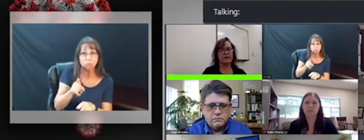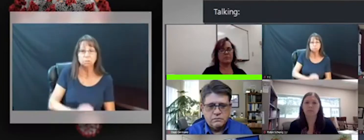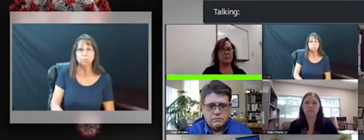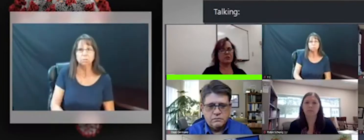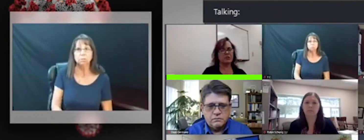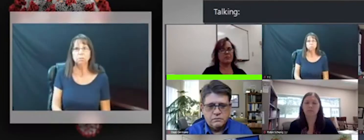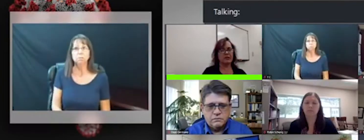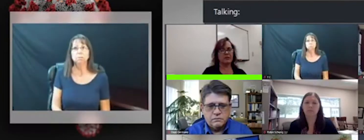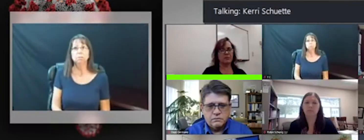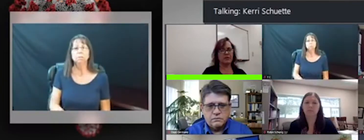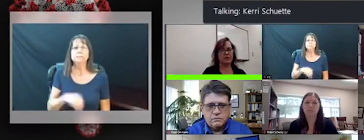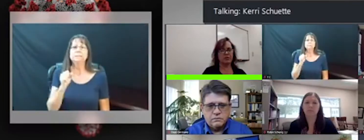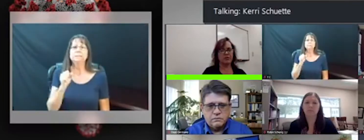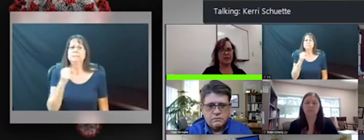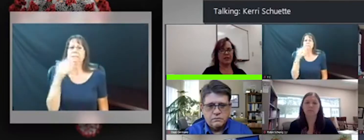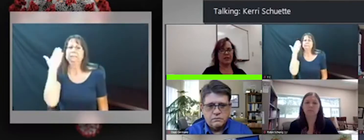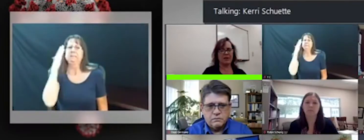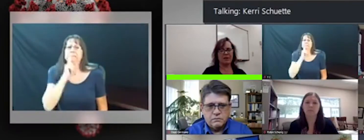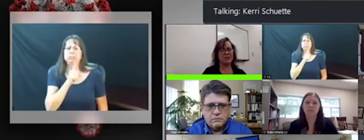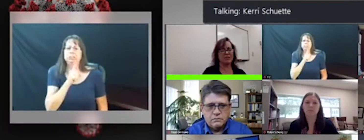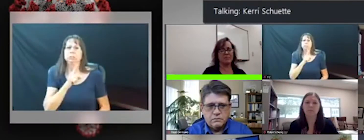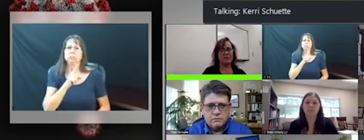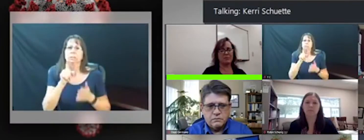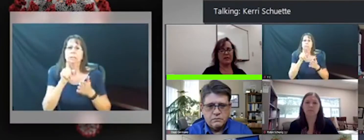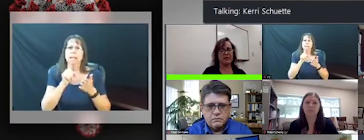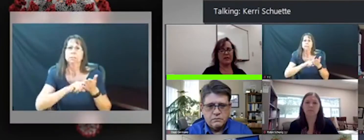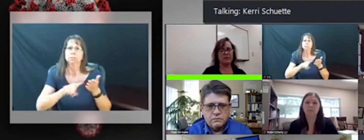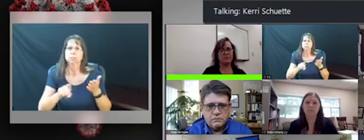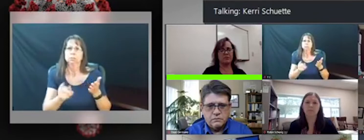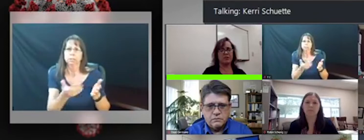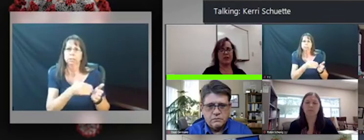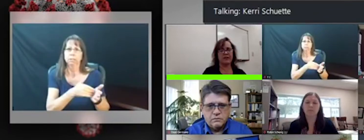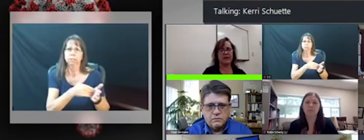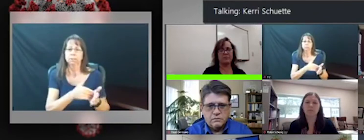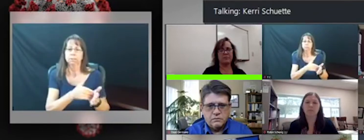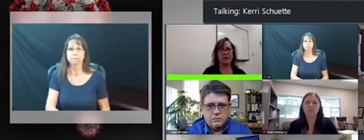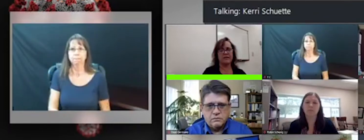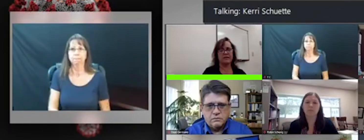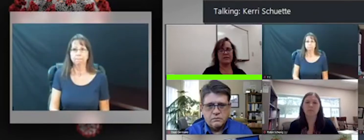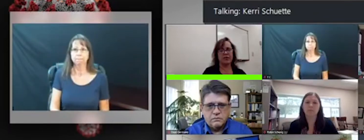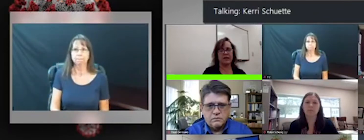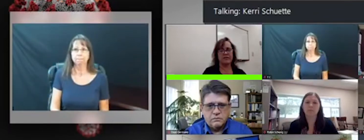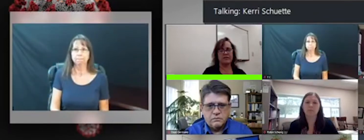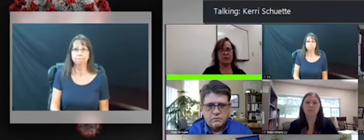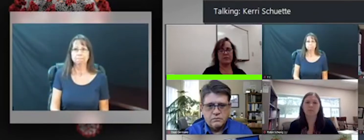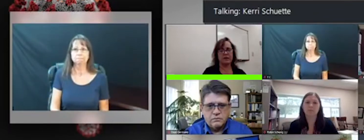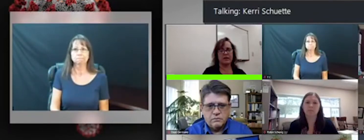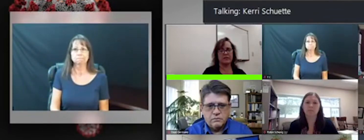Yeah, I'm not sure, but we can double check and get back to you. Really the best way to track that, Matt, is on that state website.